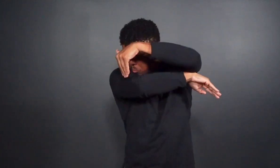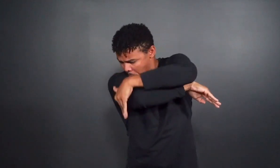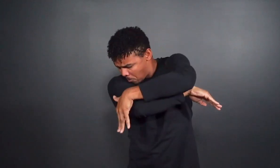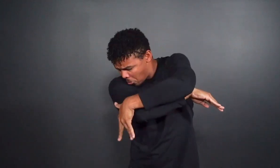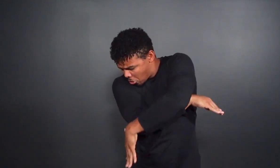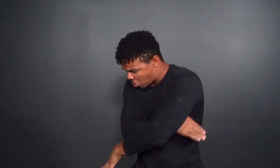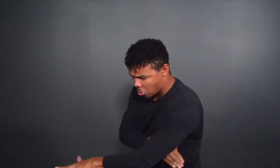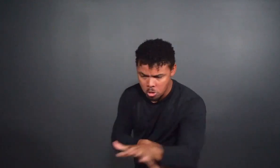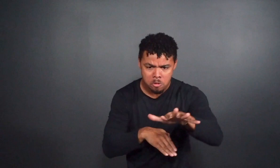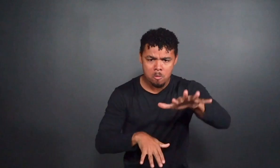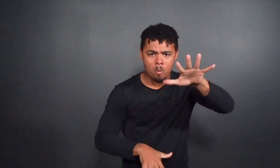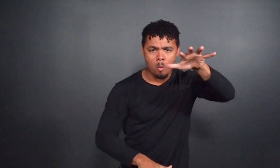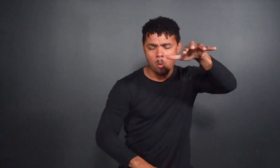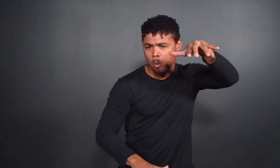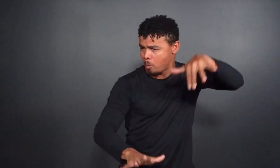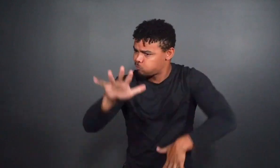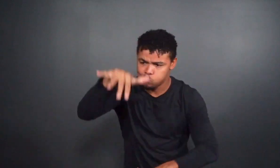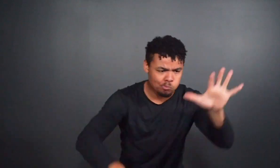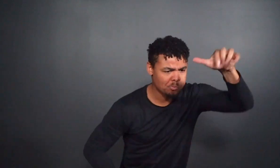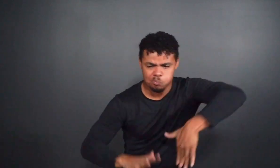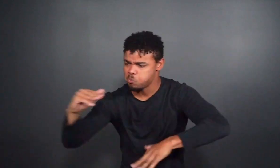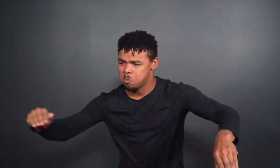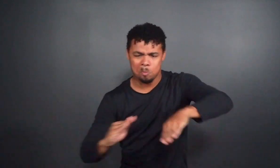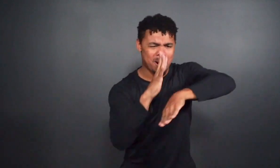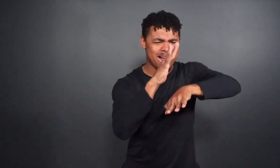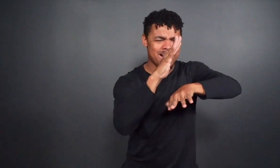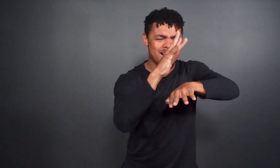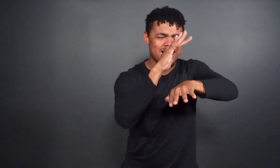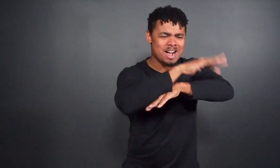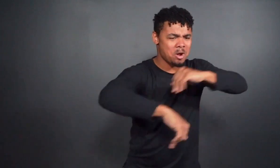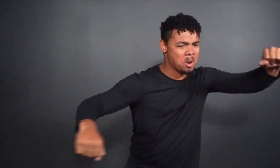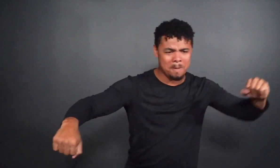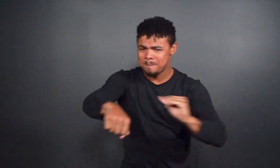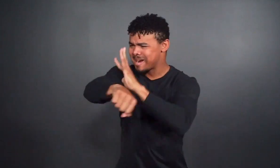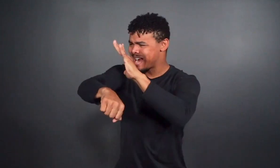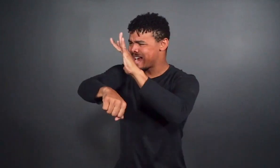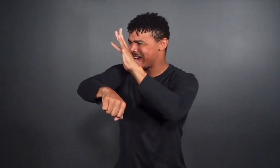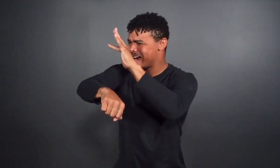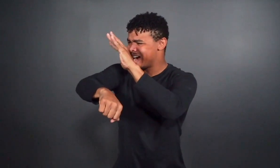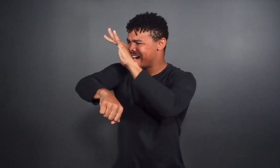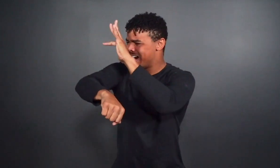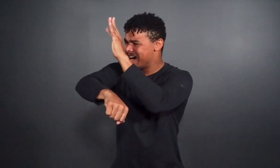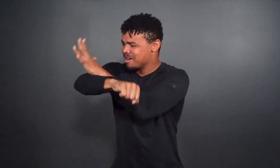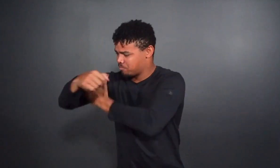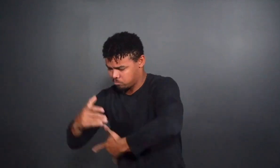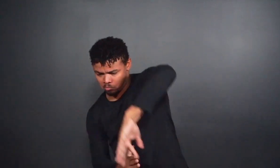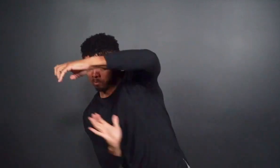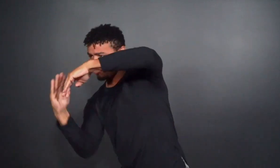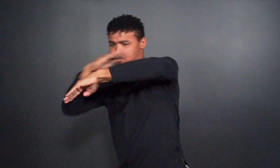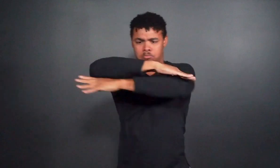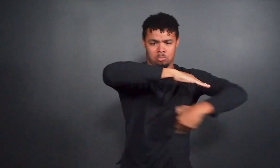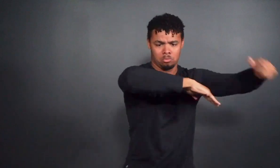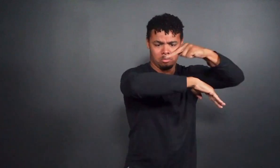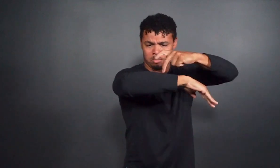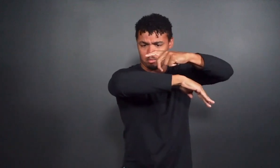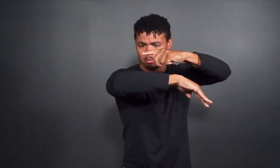SUBJECT’s running trajectory along river, aiming for cliff and waterfall. water at the base of the waterfall crashes against the banks of the river. WIDE SHOT, BEGIN slow motion: SUBJECT running toward cliff’s edge